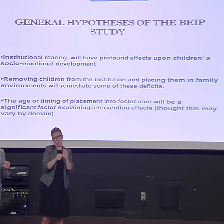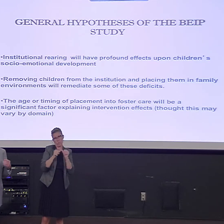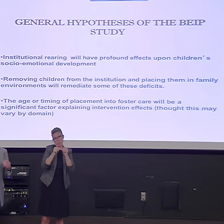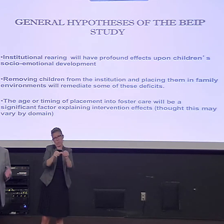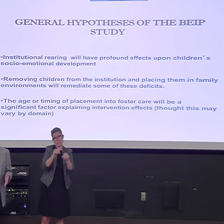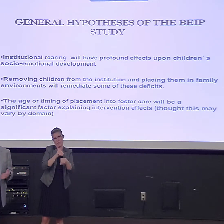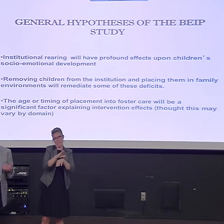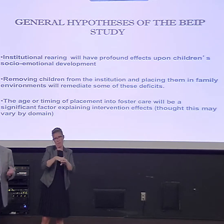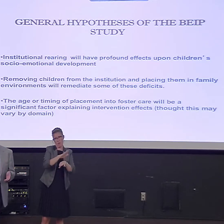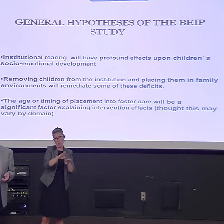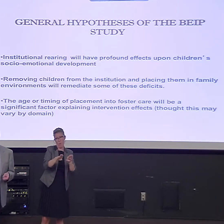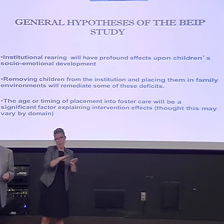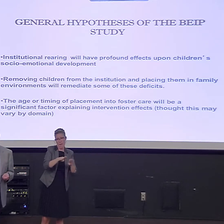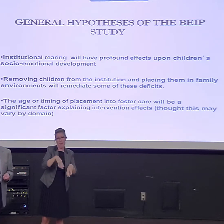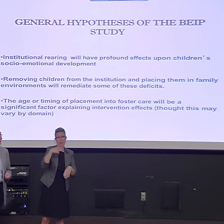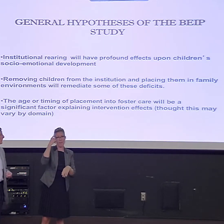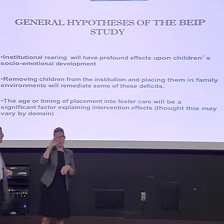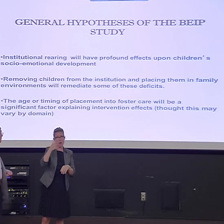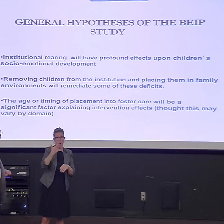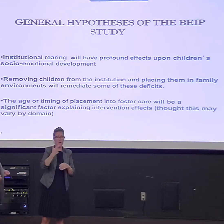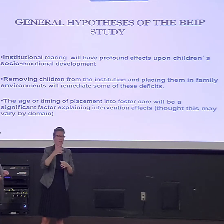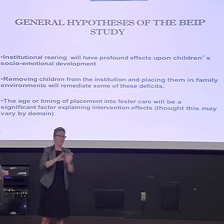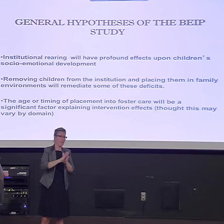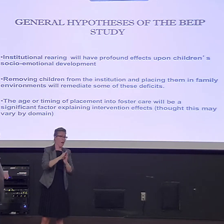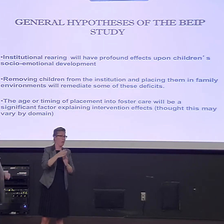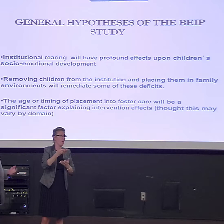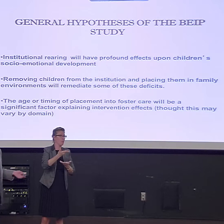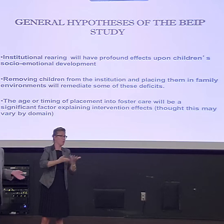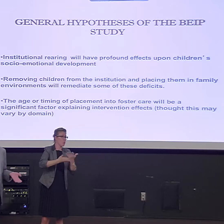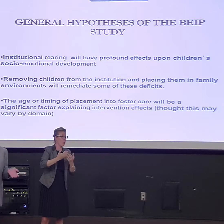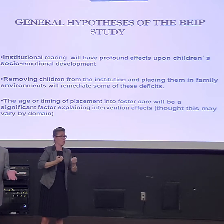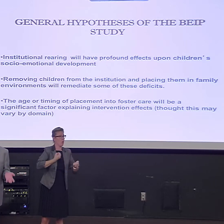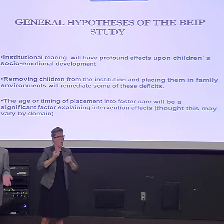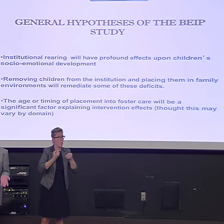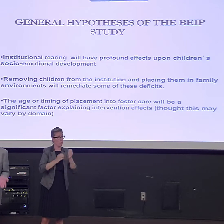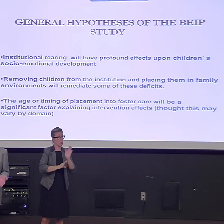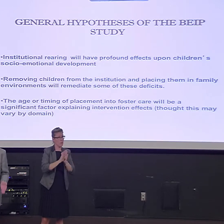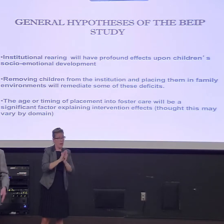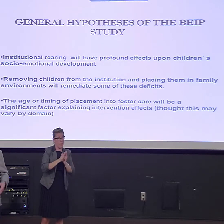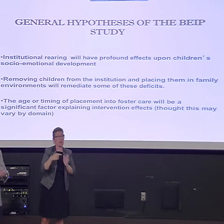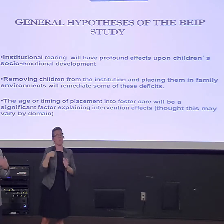their cognitive and social/emotional development. That removing the children from the institutions